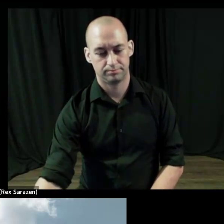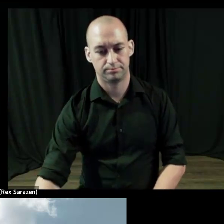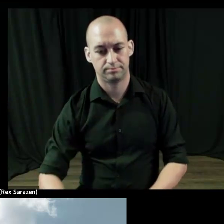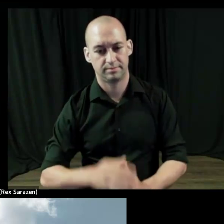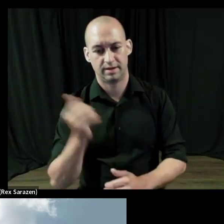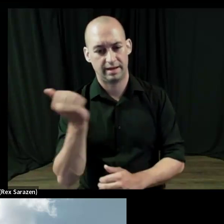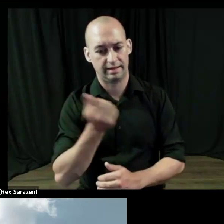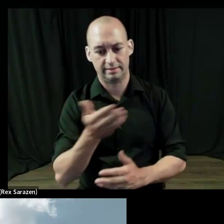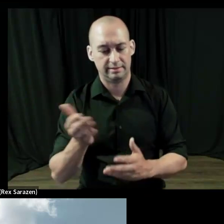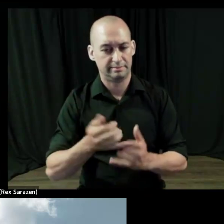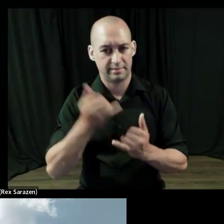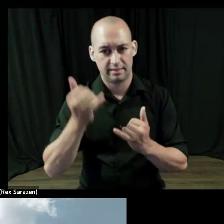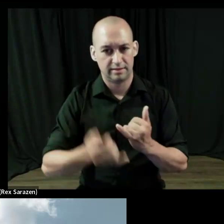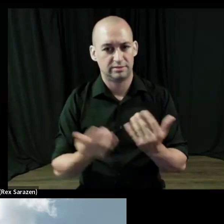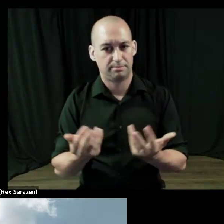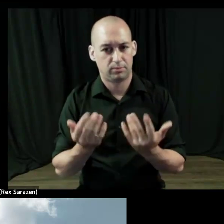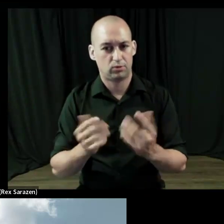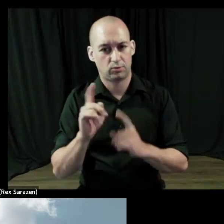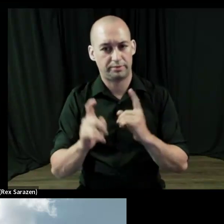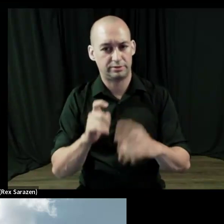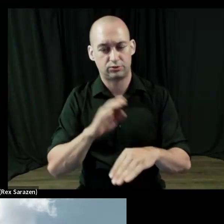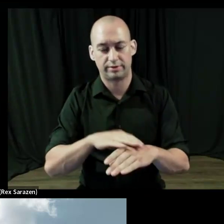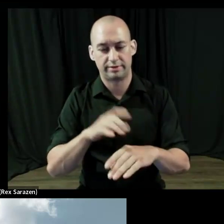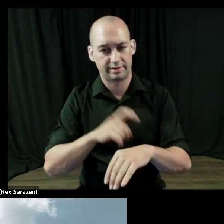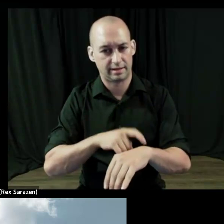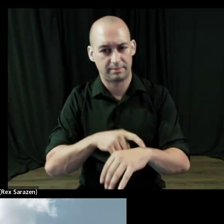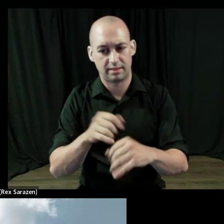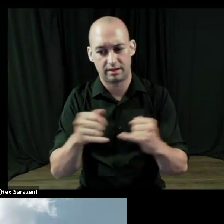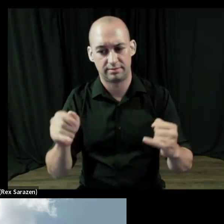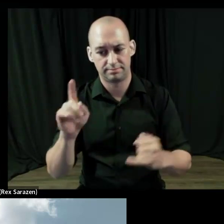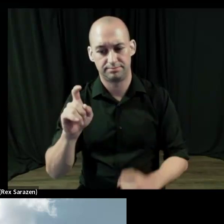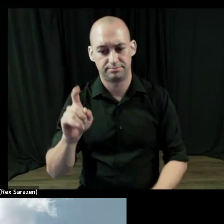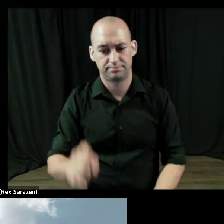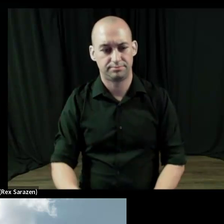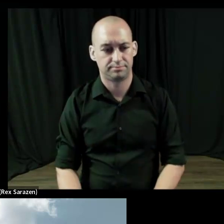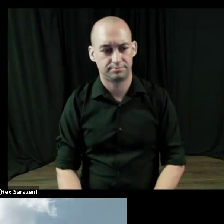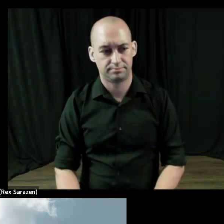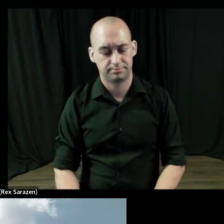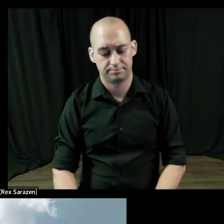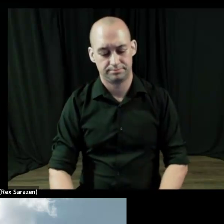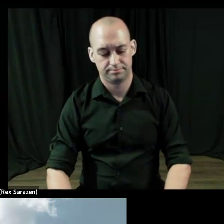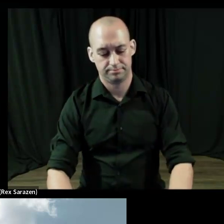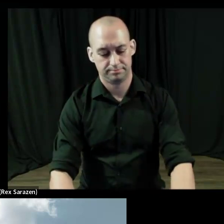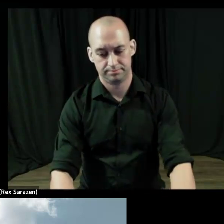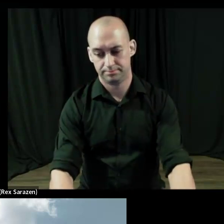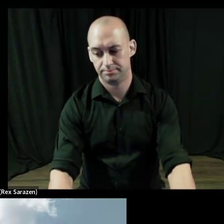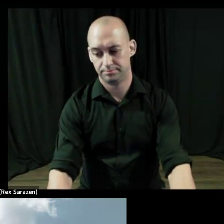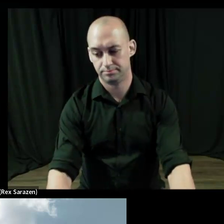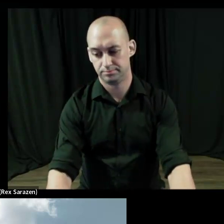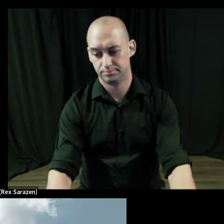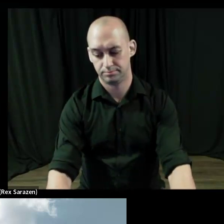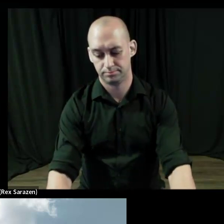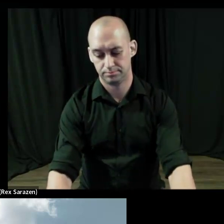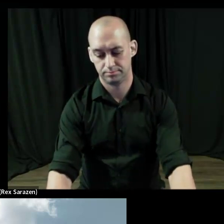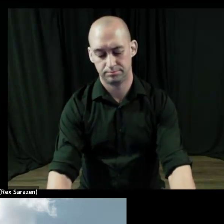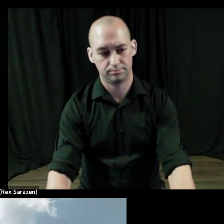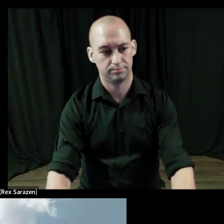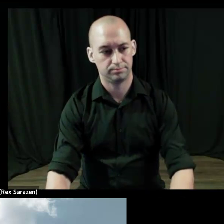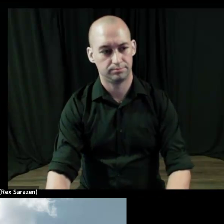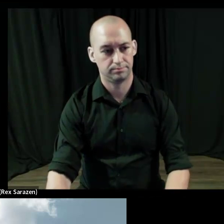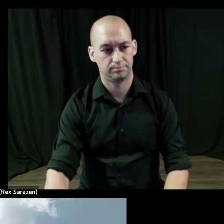questions on timeline? Great! Scott, I think the majority of kind of the remaining questions are